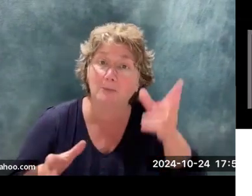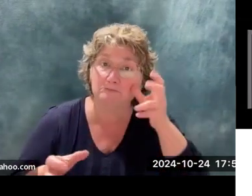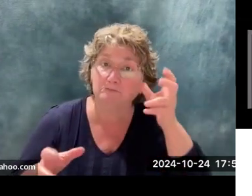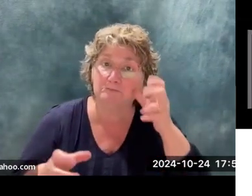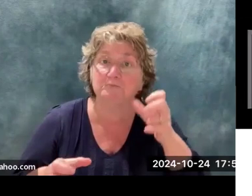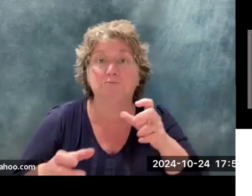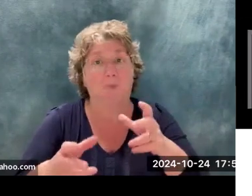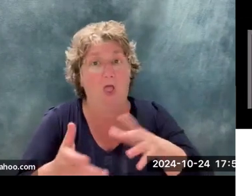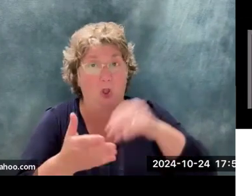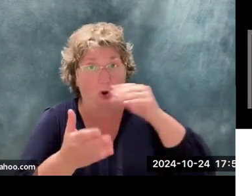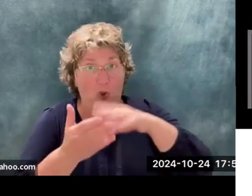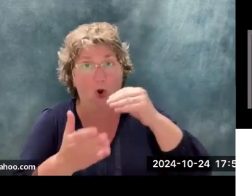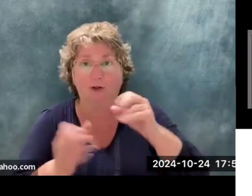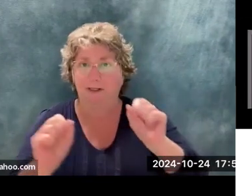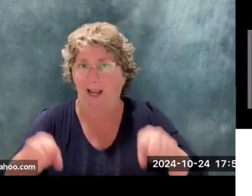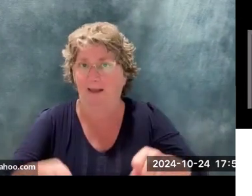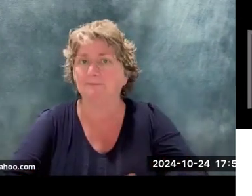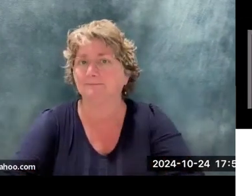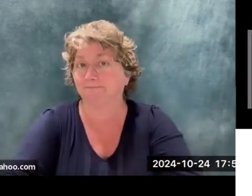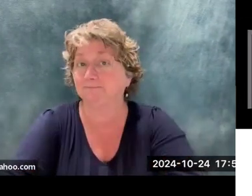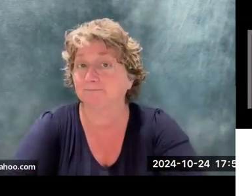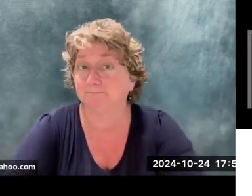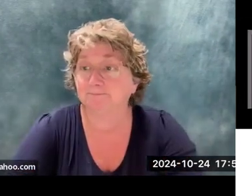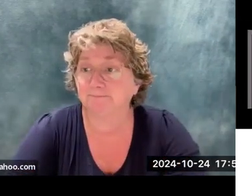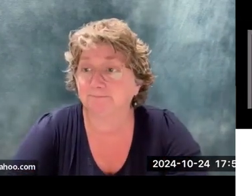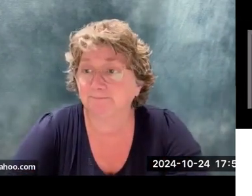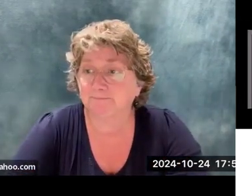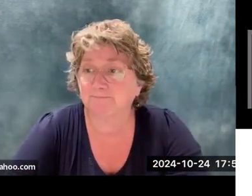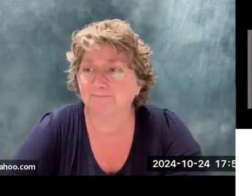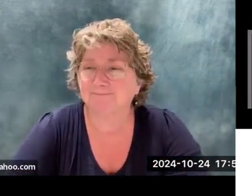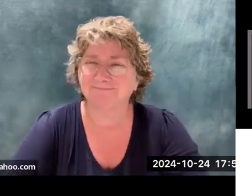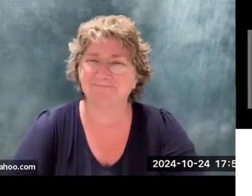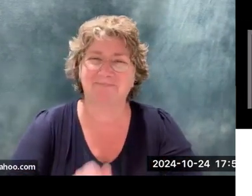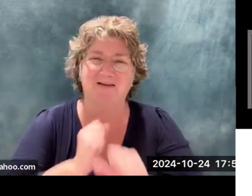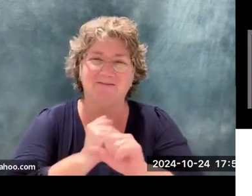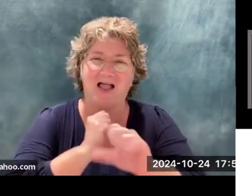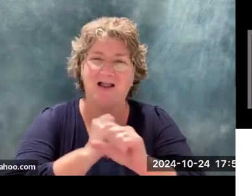education for the day. And I'm happy to send a flyer out to families